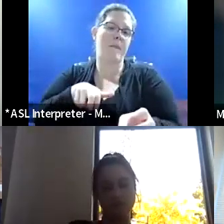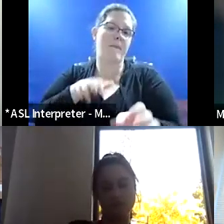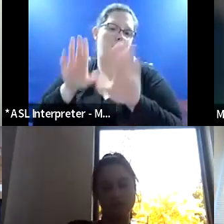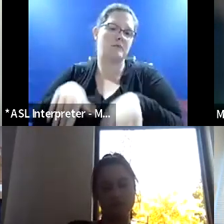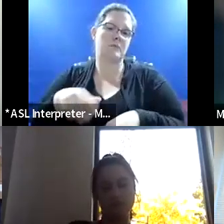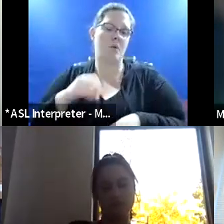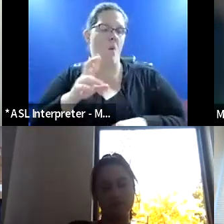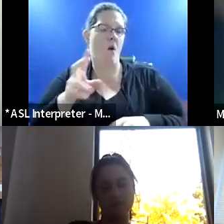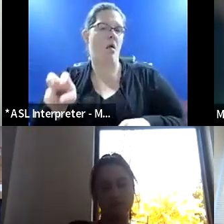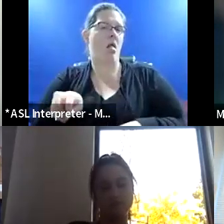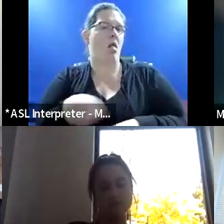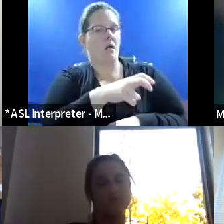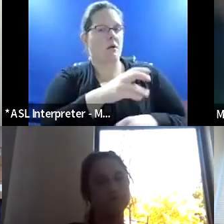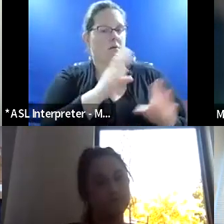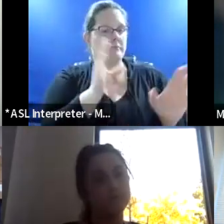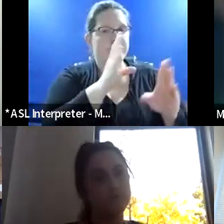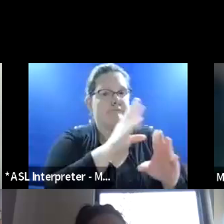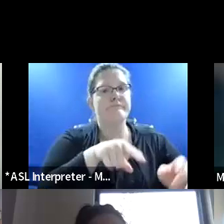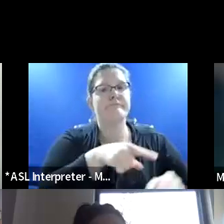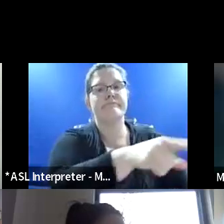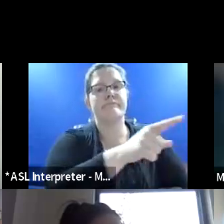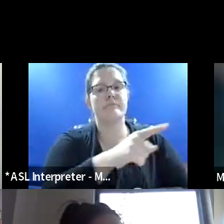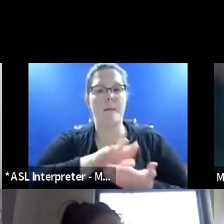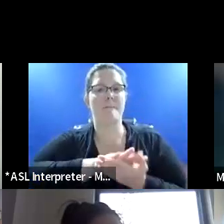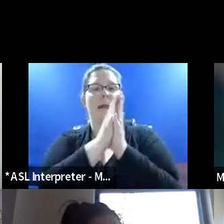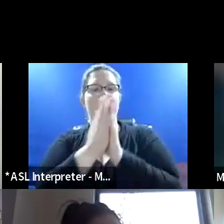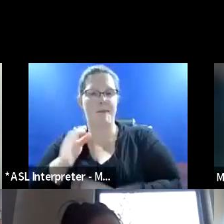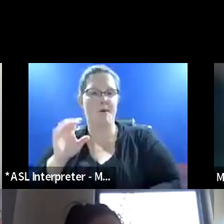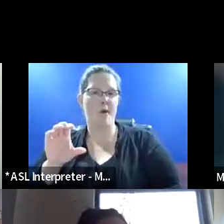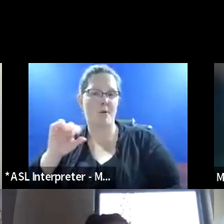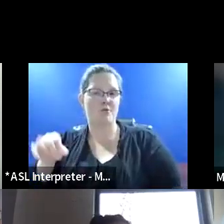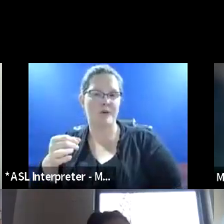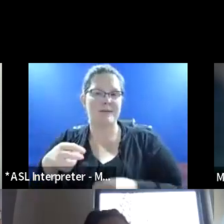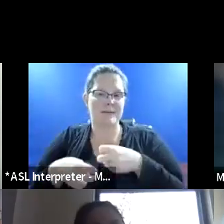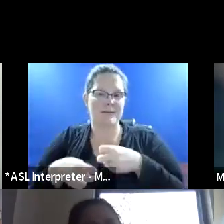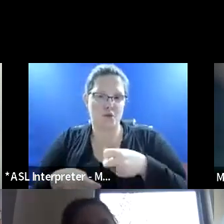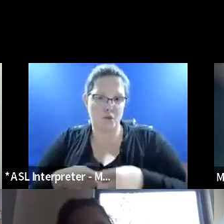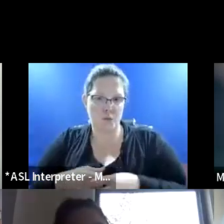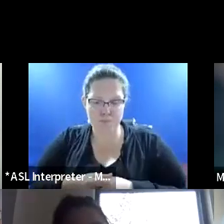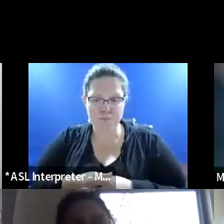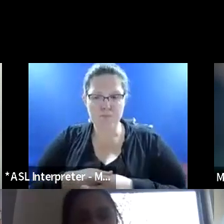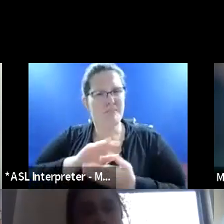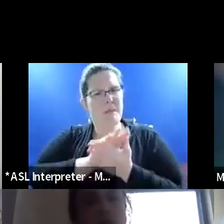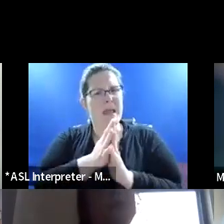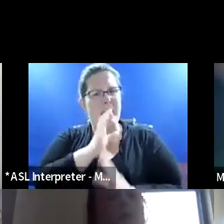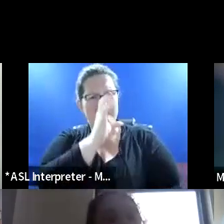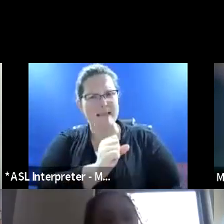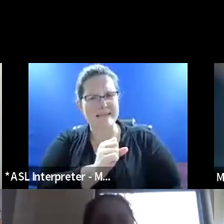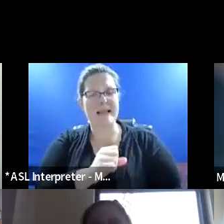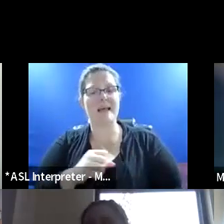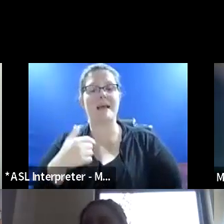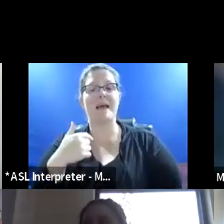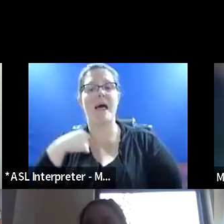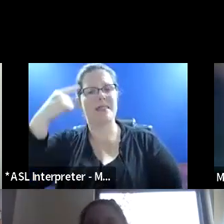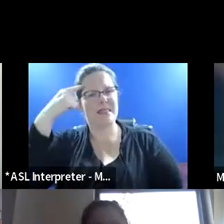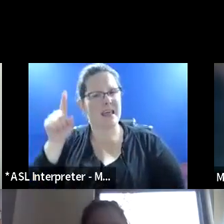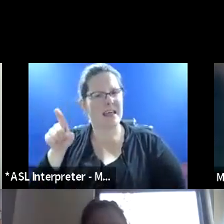BECAUSE THEY DON'T GET THE ADVOCACY OR INTERVENTION THAT OTHER STUDENTS MIGHT GET. IT STARTED WITH TRUANCY, THAT WAS THE FIRST SIGNAL THAT SOMETHING WAS GOING WRONG. KIDS WERE LOSING INTEREST AND SCHOOL WAS DIFFICULT FOR THEM AND THEY FELT MARGINALIZED OR JUDGED BECAUSE THEY WEREN'T DOING WELL BUT THEY DIDN'T HAVE THE IEP SUPPORTS THAT THEY WERE ENTITLED TO SO THEY DROPPED OUT.